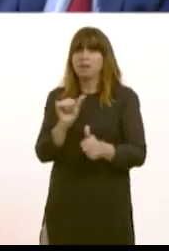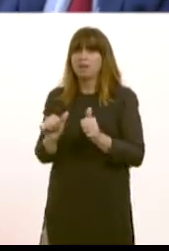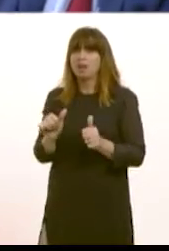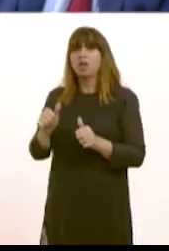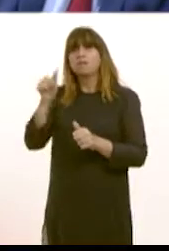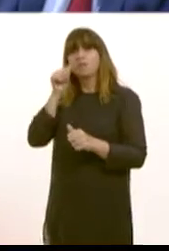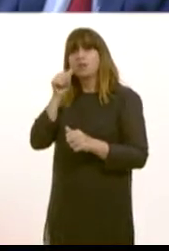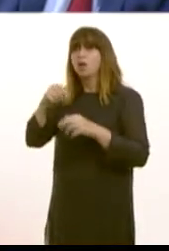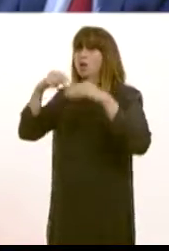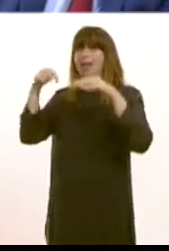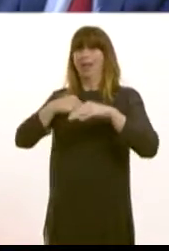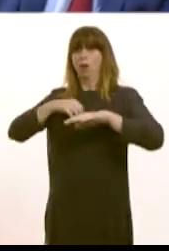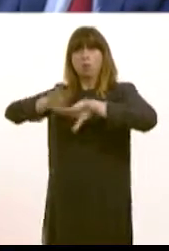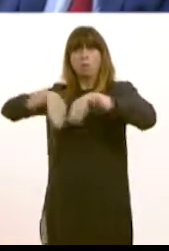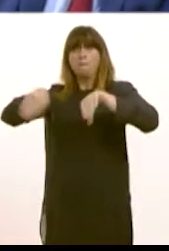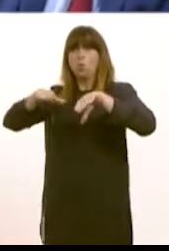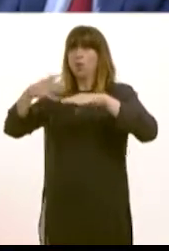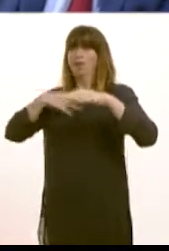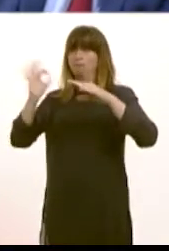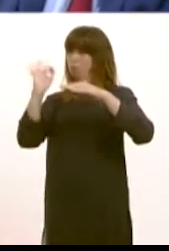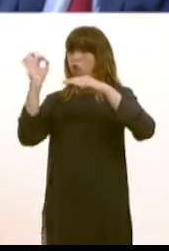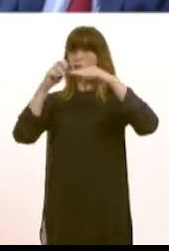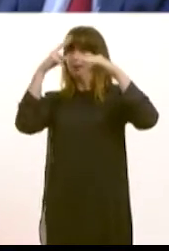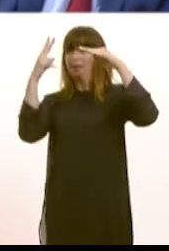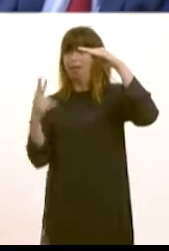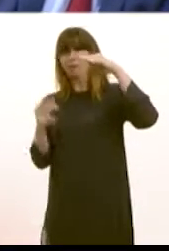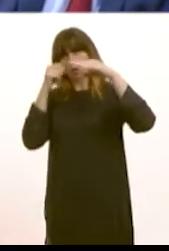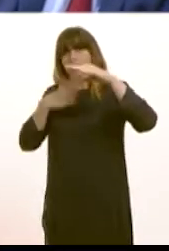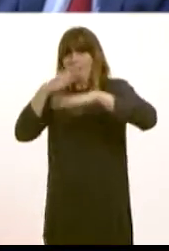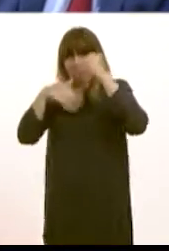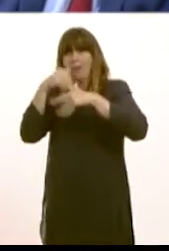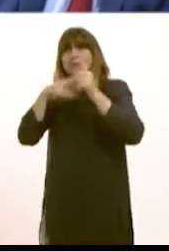Thereís a diving pool that needs to be improved in the future. But the costs heís talking about are huge.